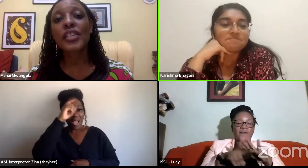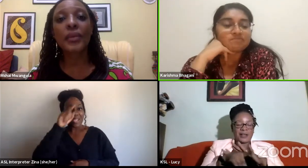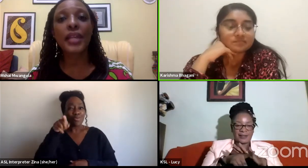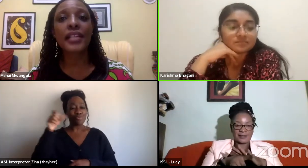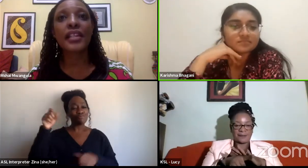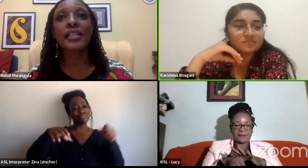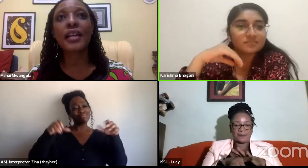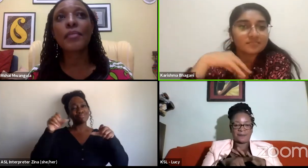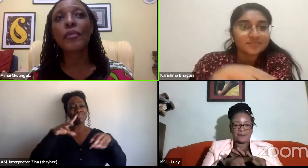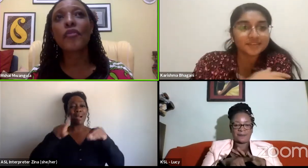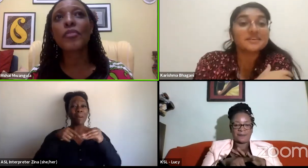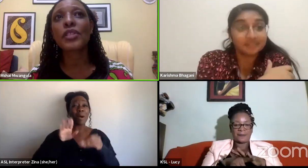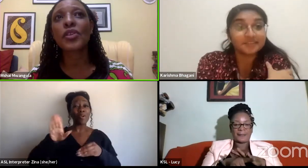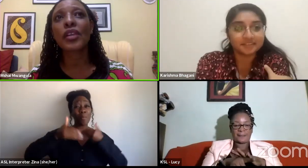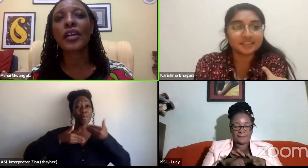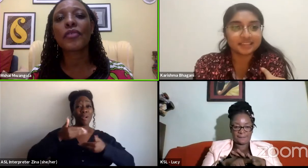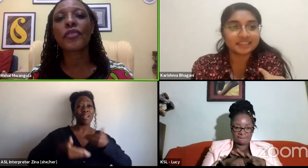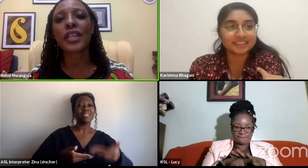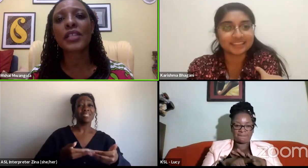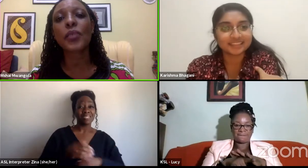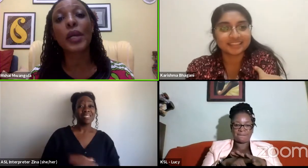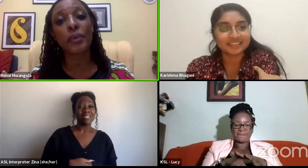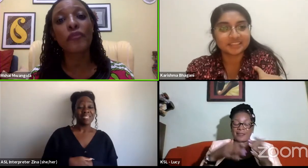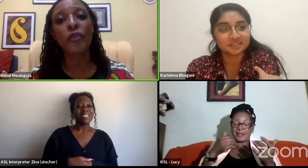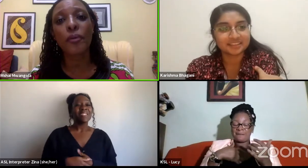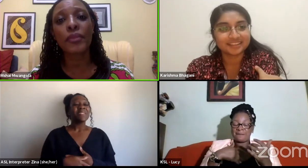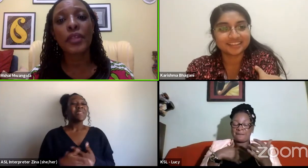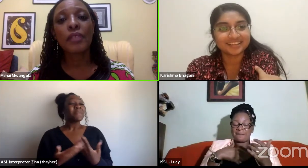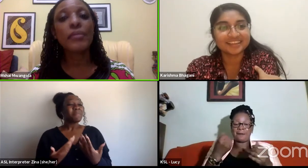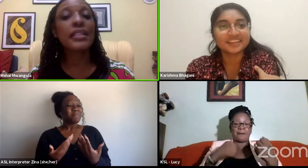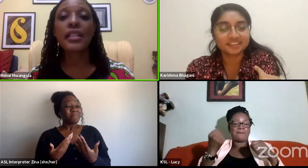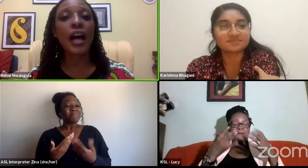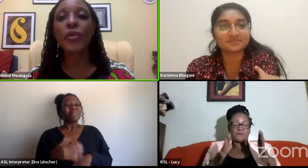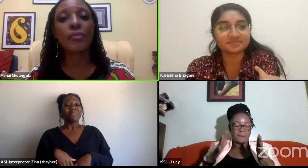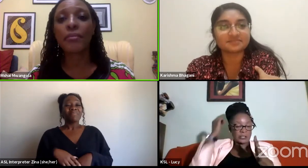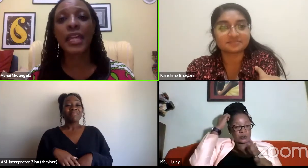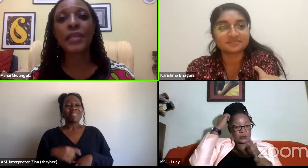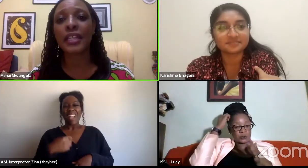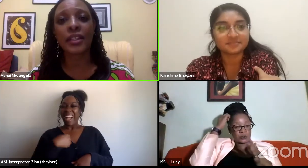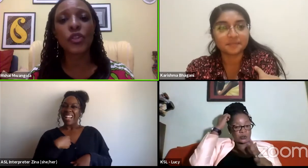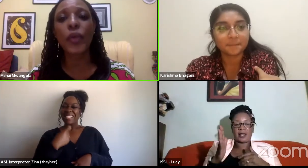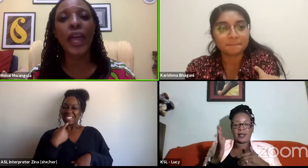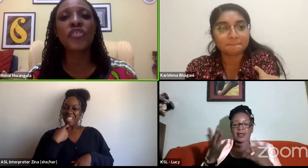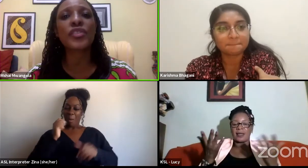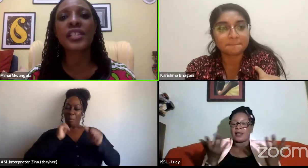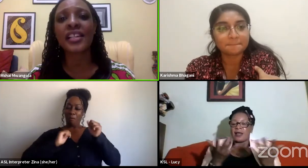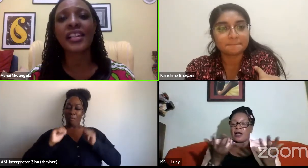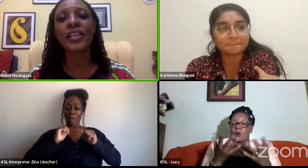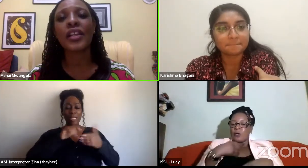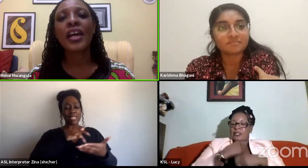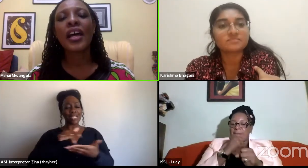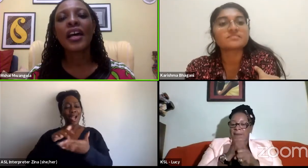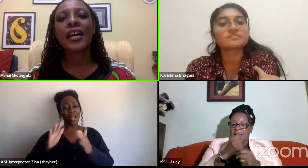I actually said I'm a performance scholar. For us, the word perform means how make meaning. So we're interested in...